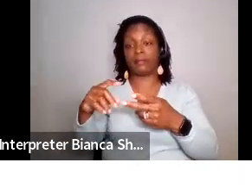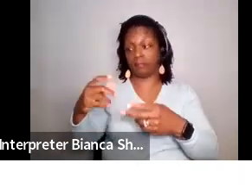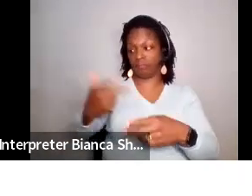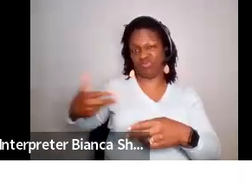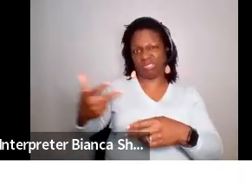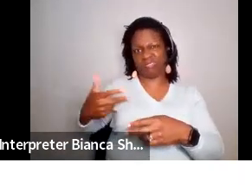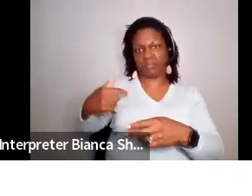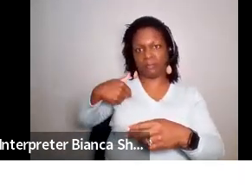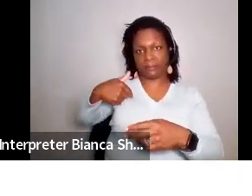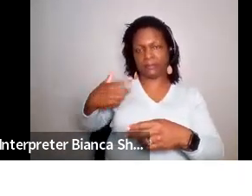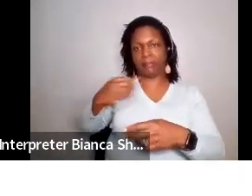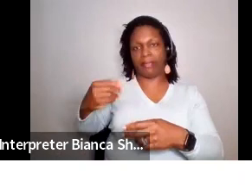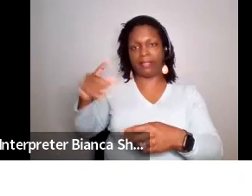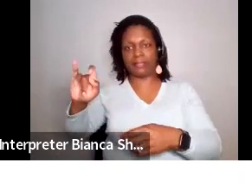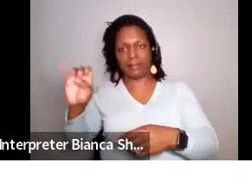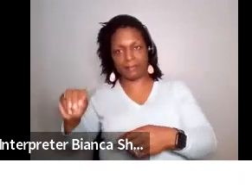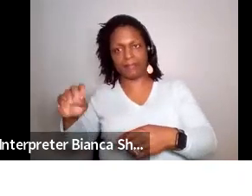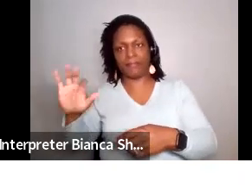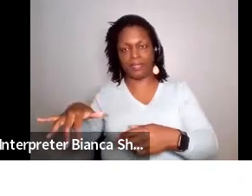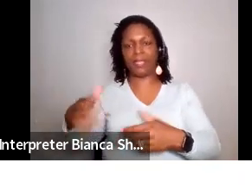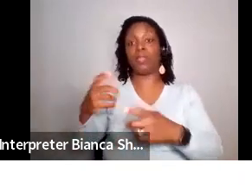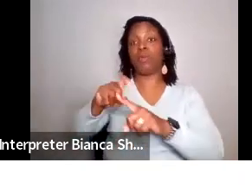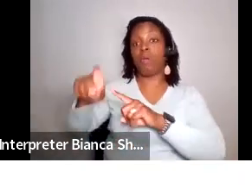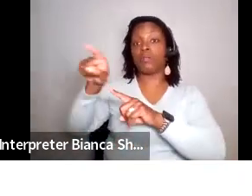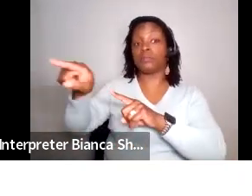The Hr. office was able to verify his employment.